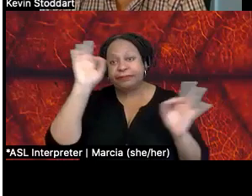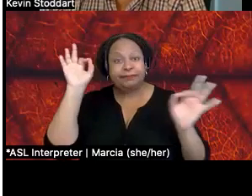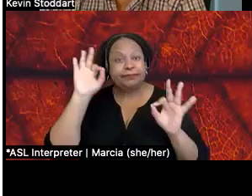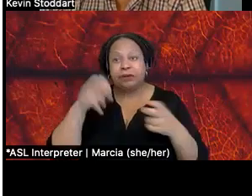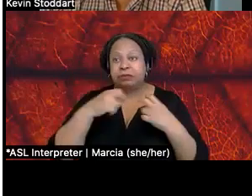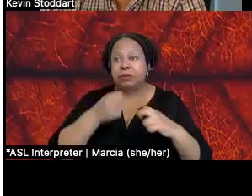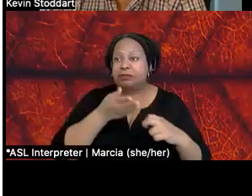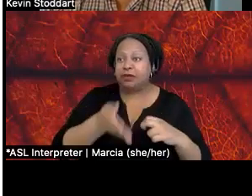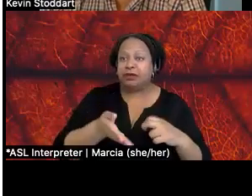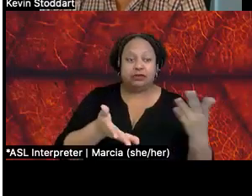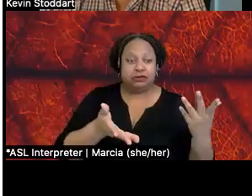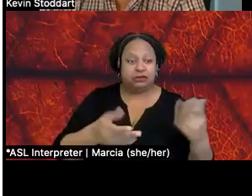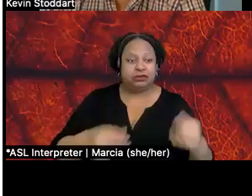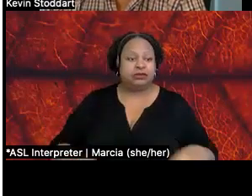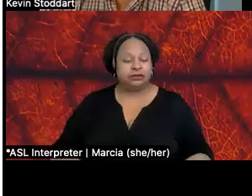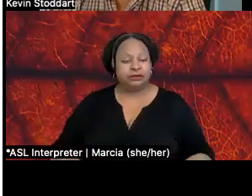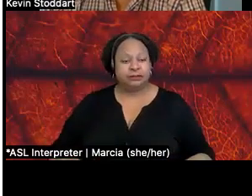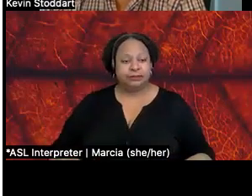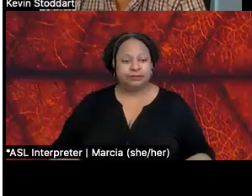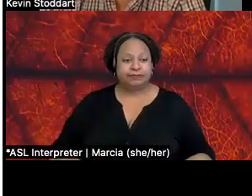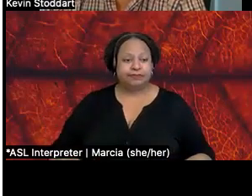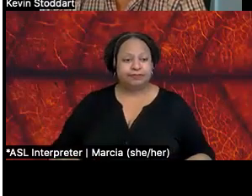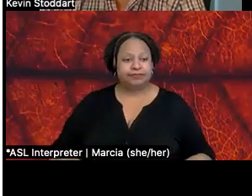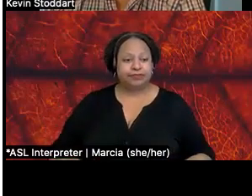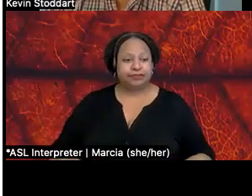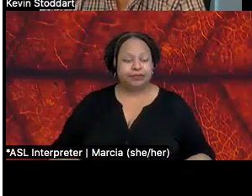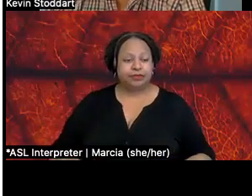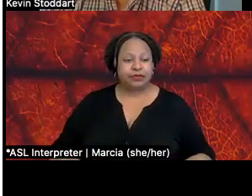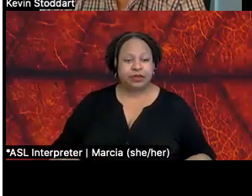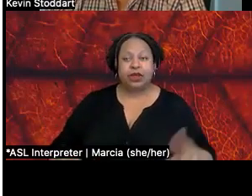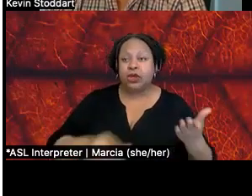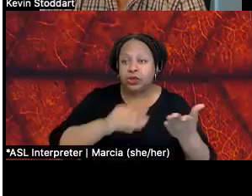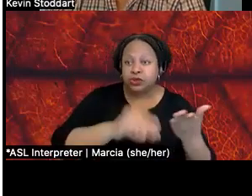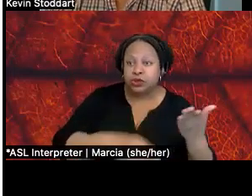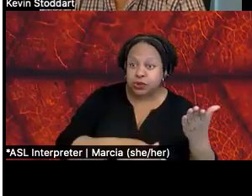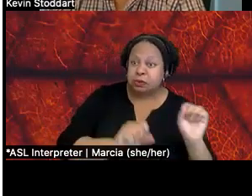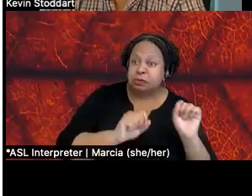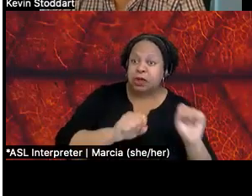And I've said here that the student may be suffering in silence due to